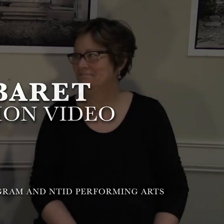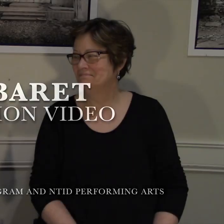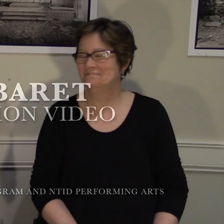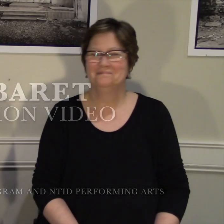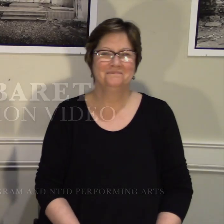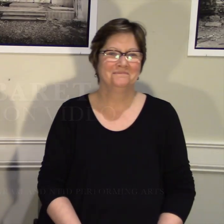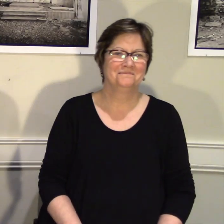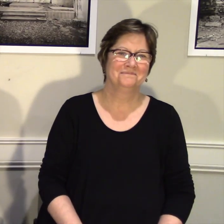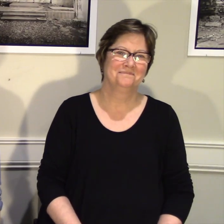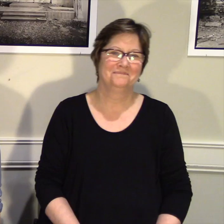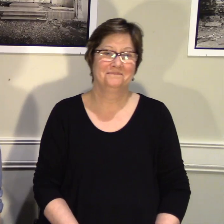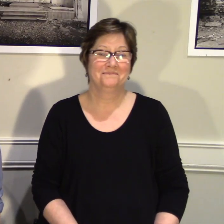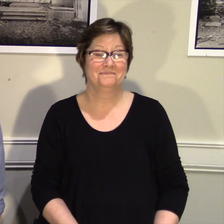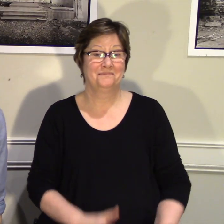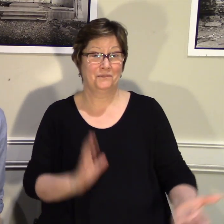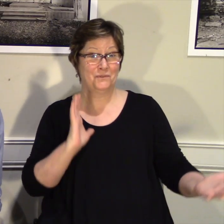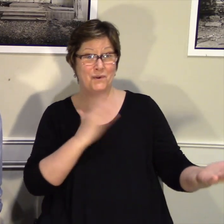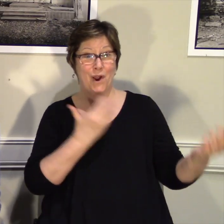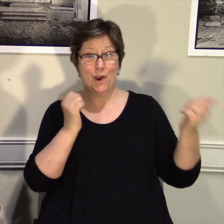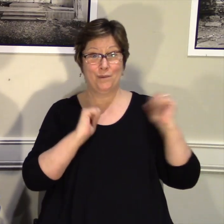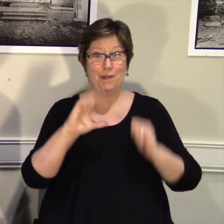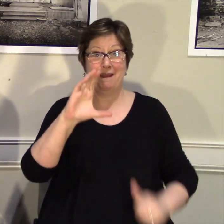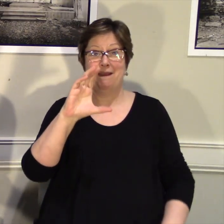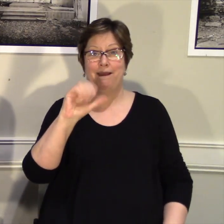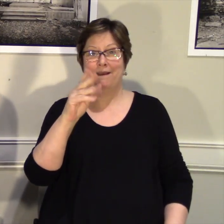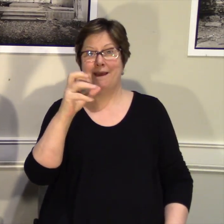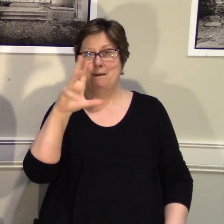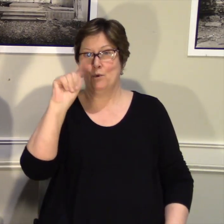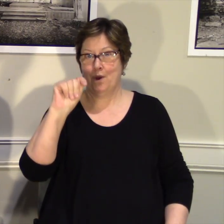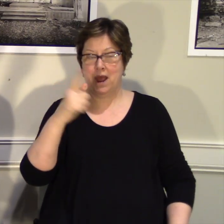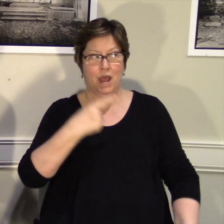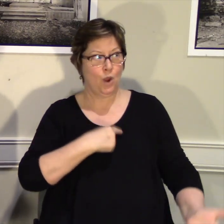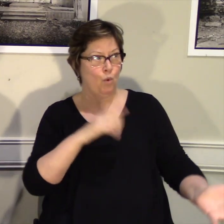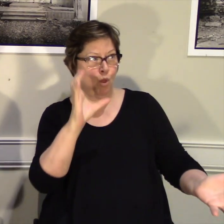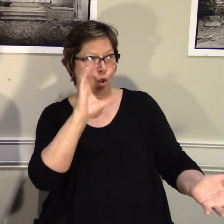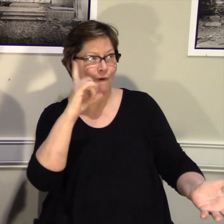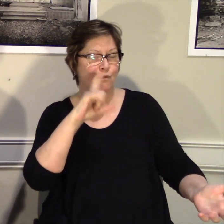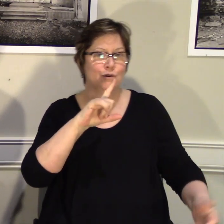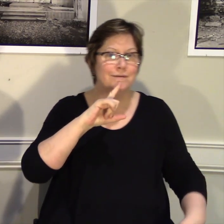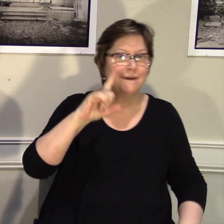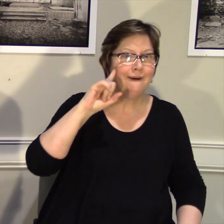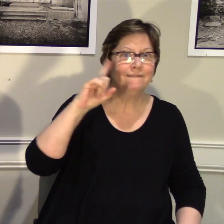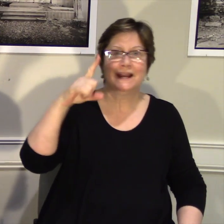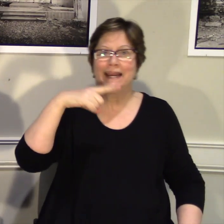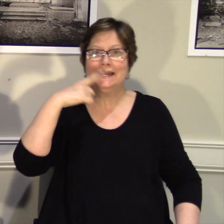For this production of Cabaret we are seeking Deaf and hearing talent. Actors,